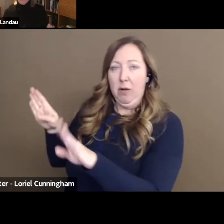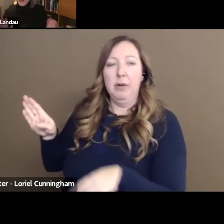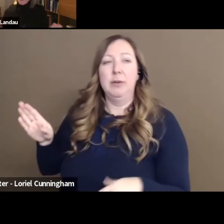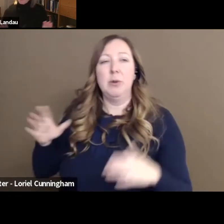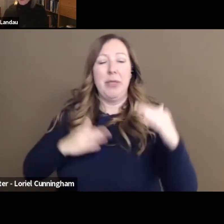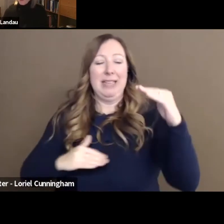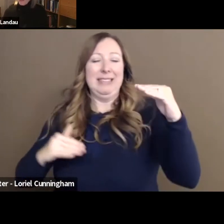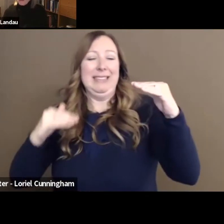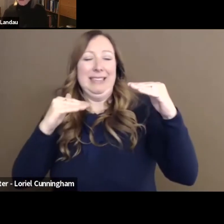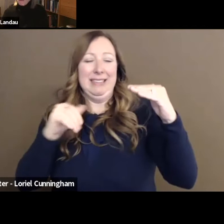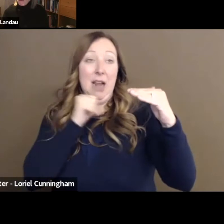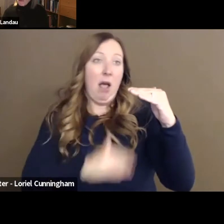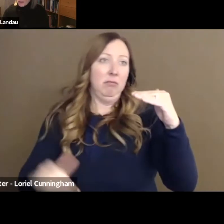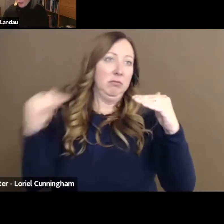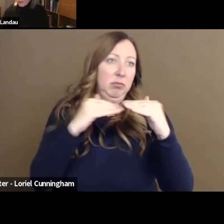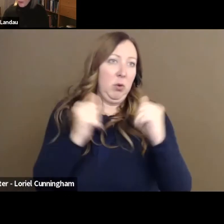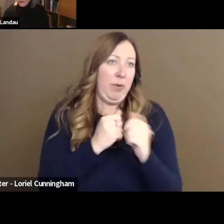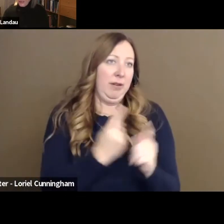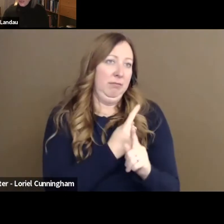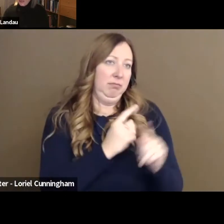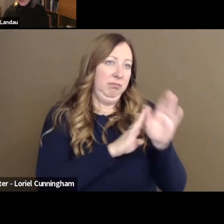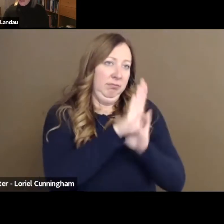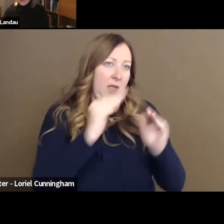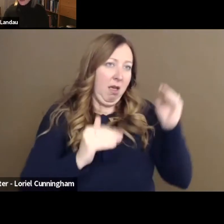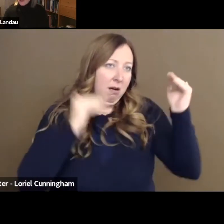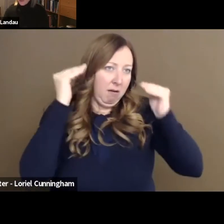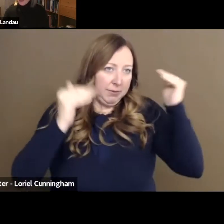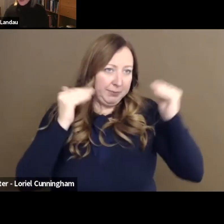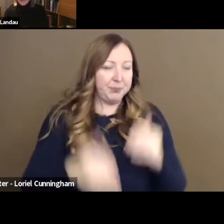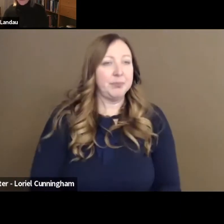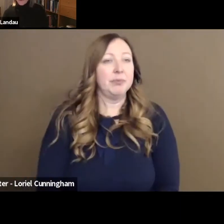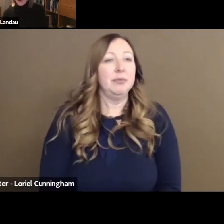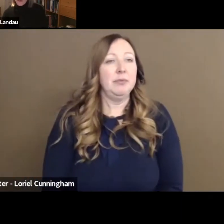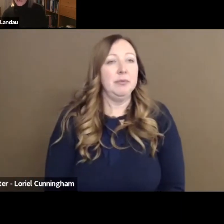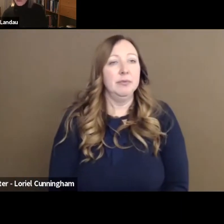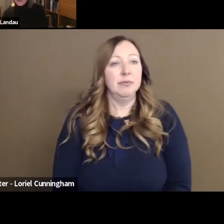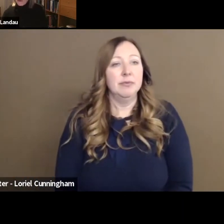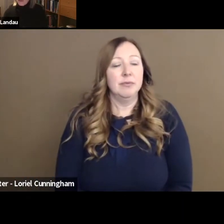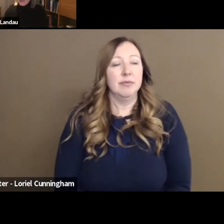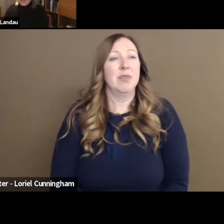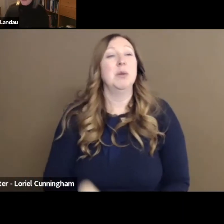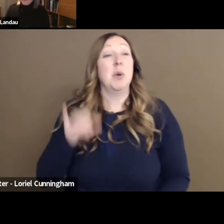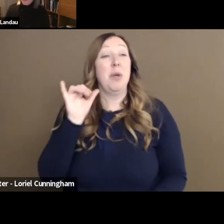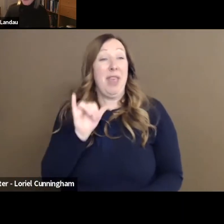that was where we stood with the data until katrina